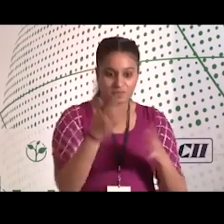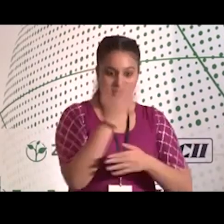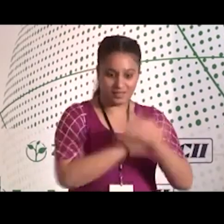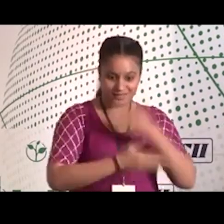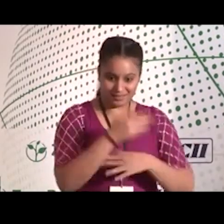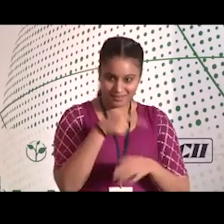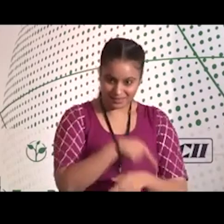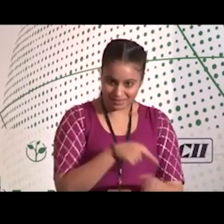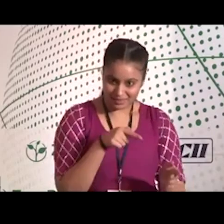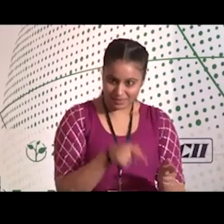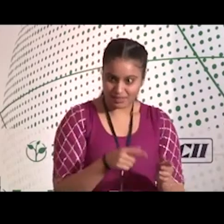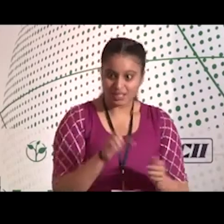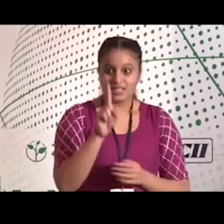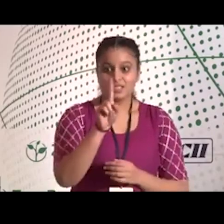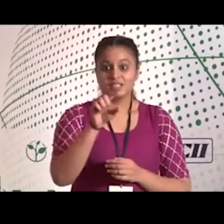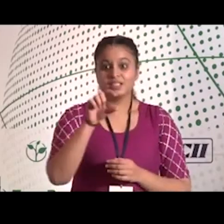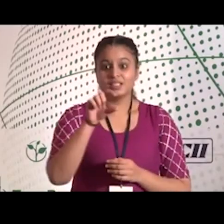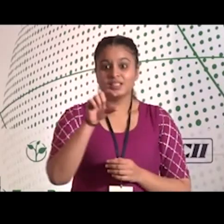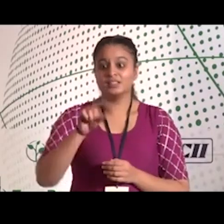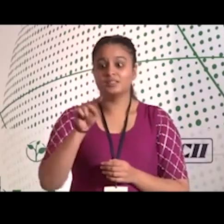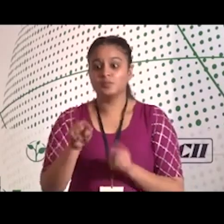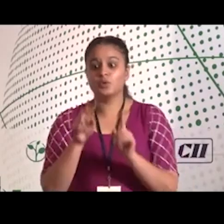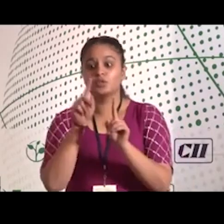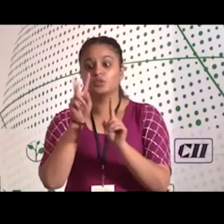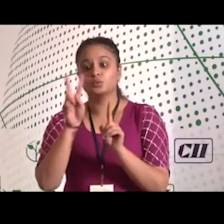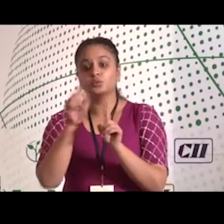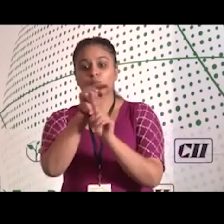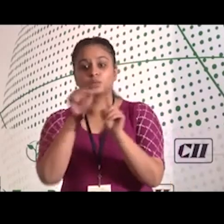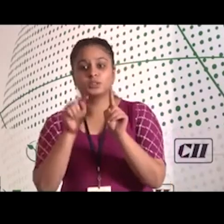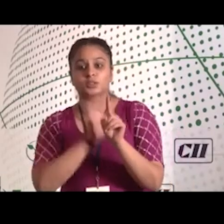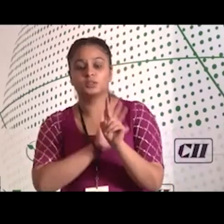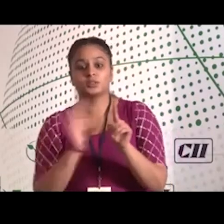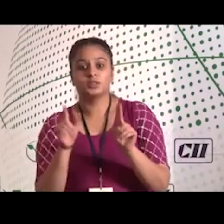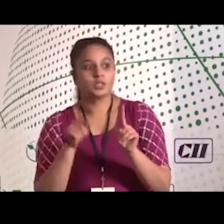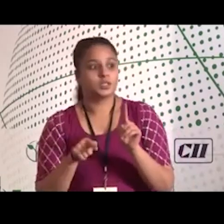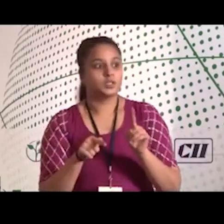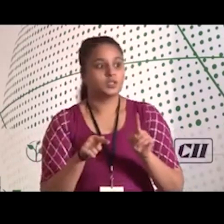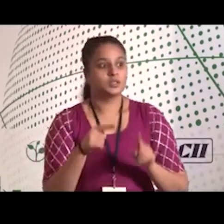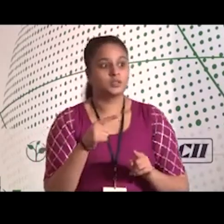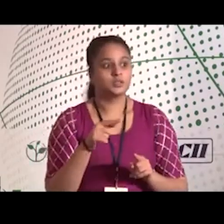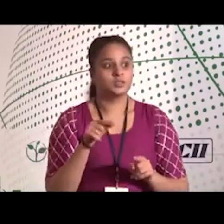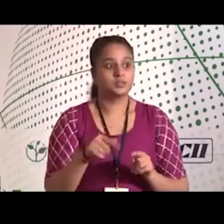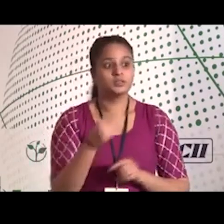rate is 19.2% but is it's only a 12% for. Me